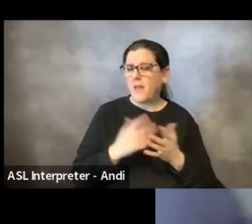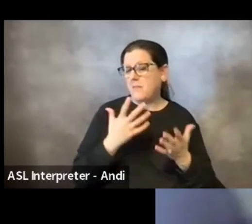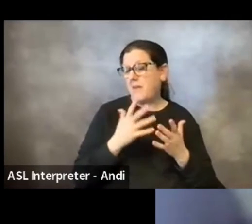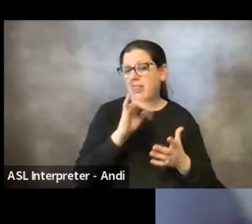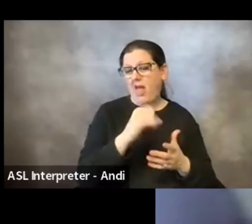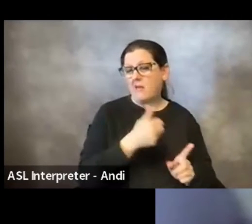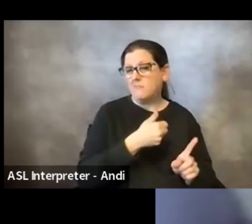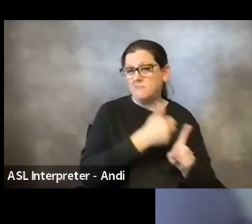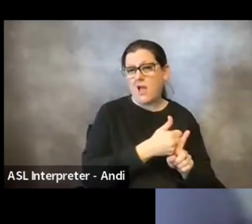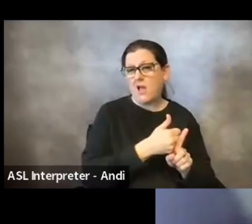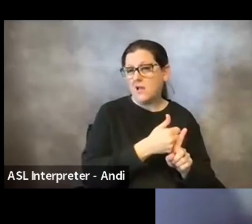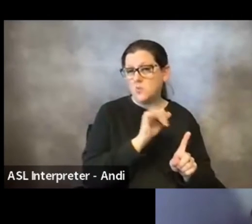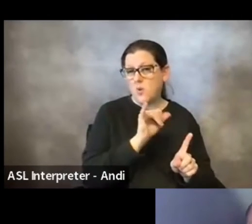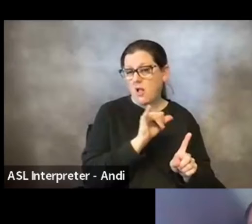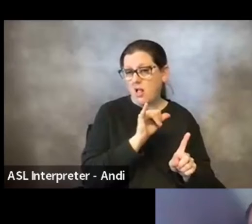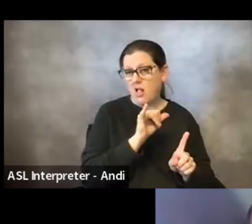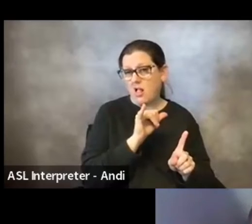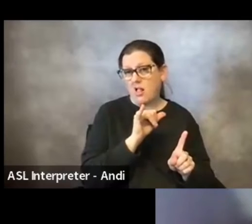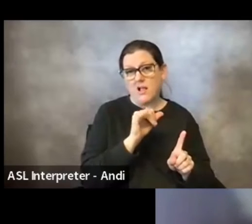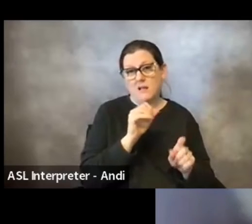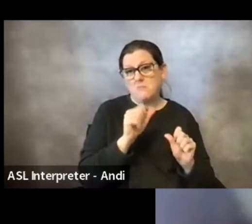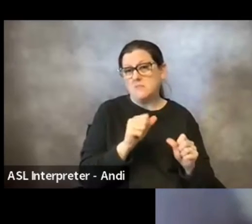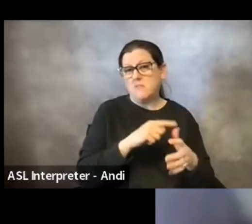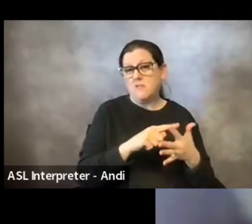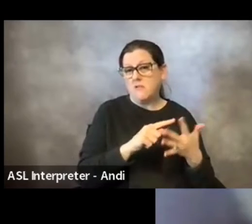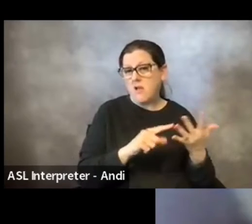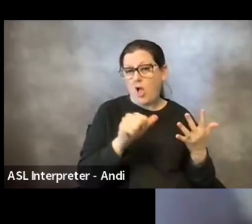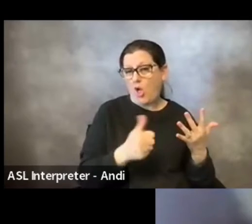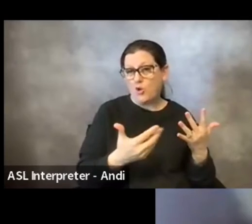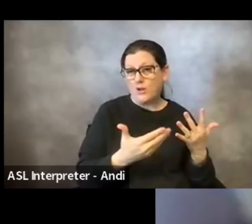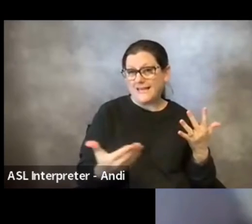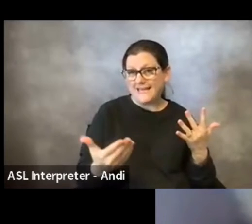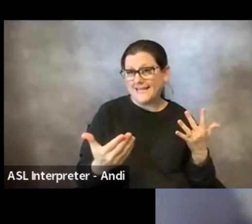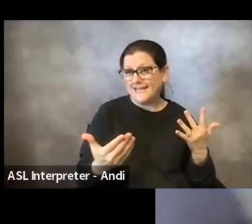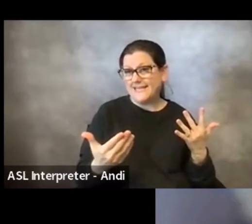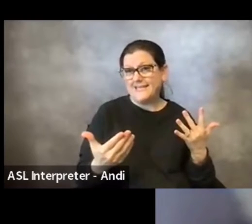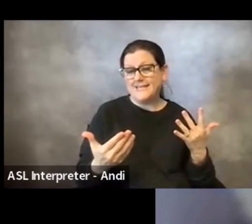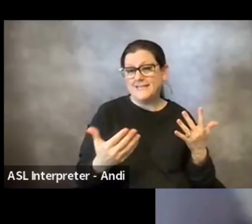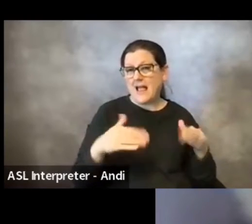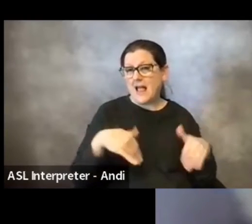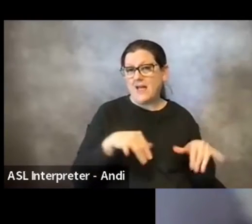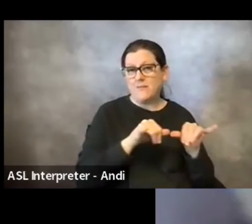in it too. And there may be other factors that are, you know, not measuring it that could be playing a role, you